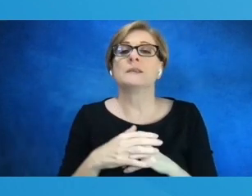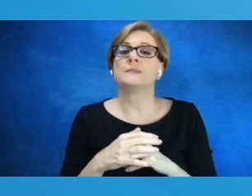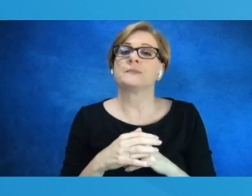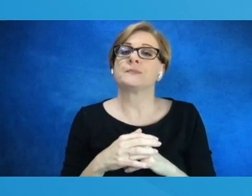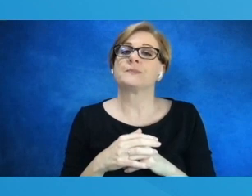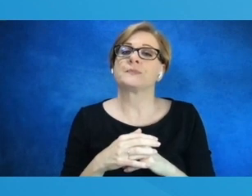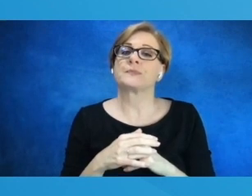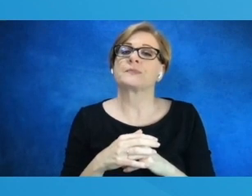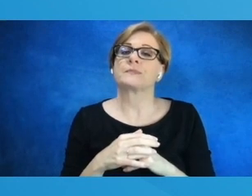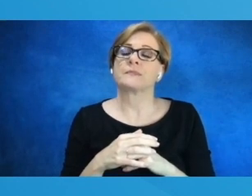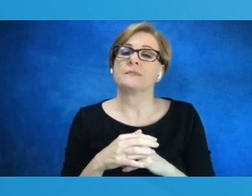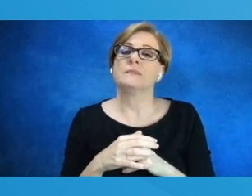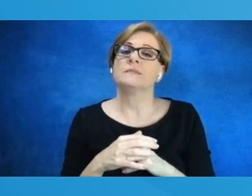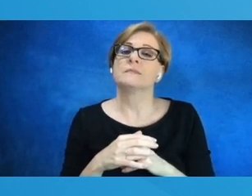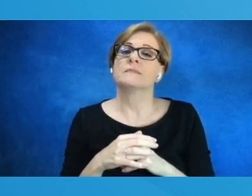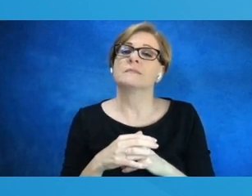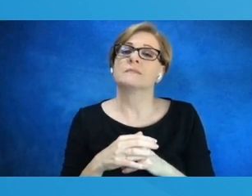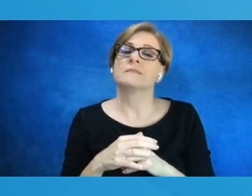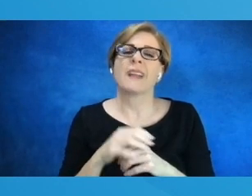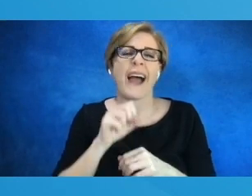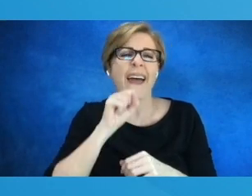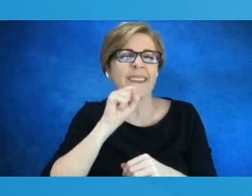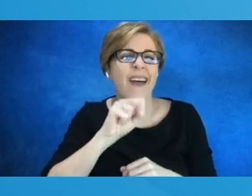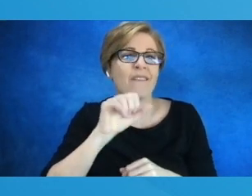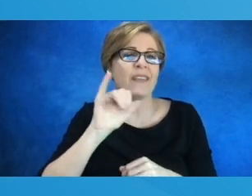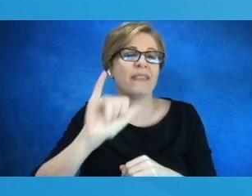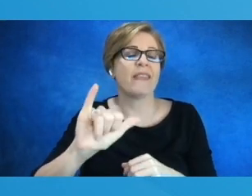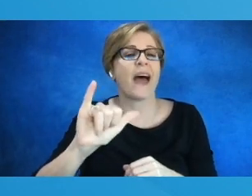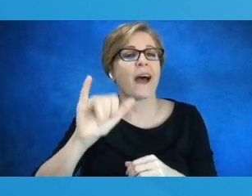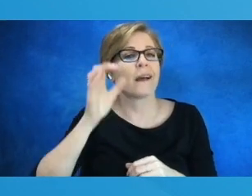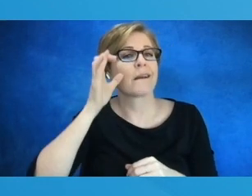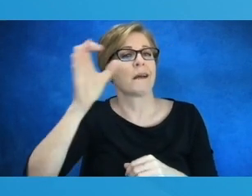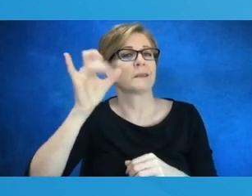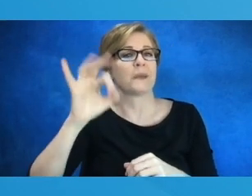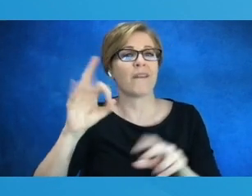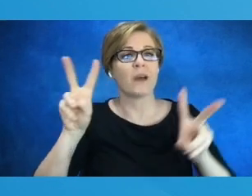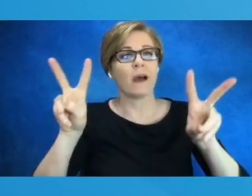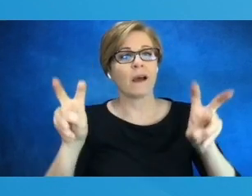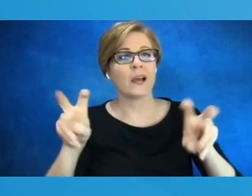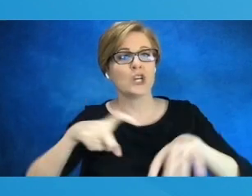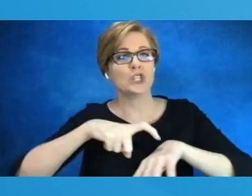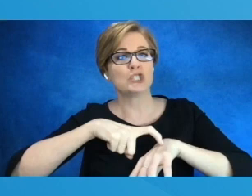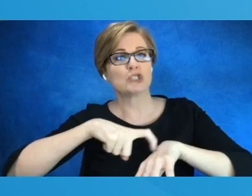I love that, kind of that visual imagery of that phrase, especially in relation to Bradford's work.